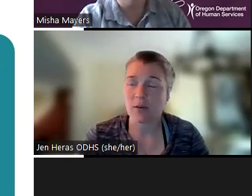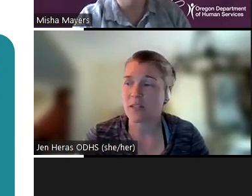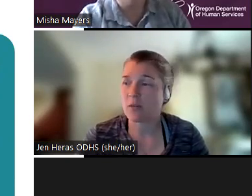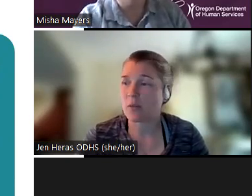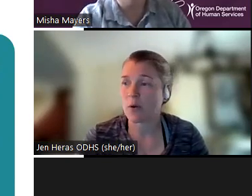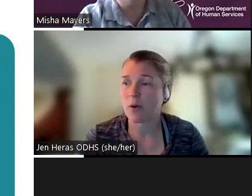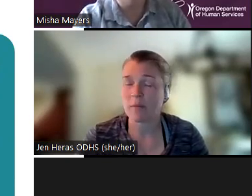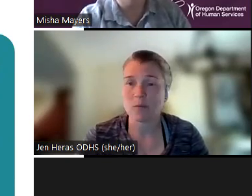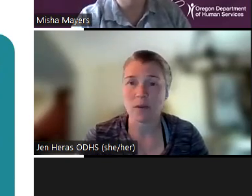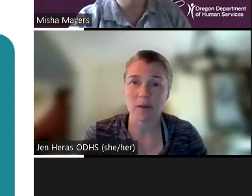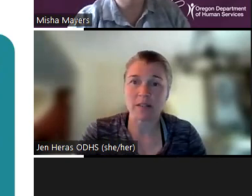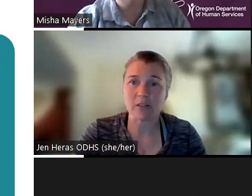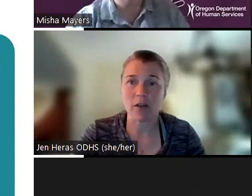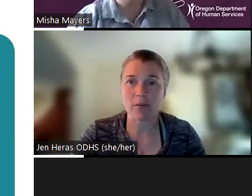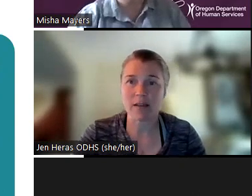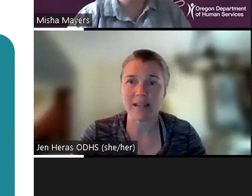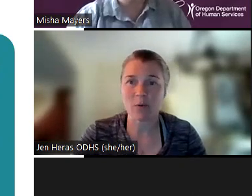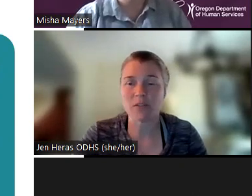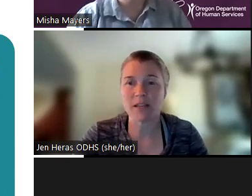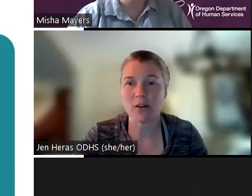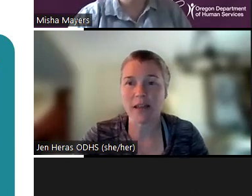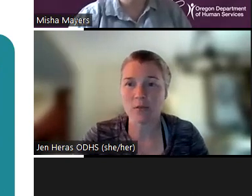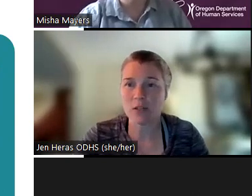WE'VE SEEN WITH THE PROGRAM IS WHEN FAMILIES ARE AUTHORIZED HOURS, THEY ARE ALLOWED TO